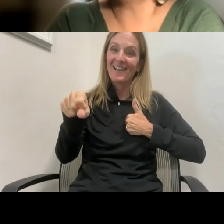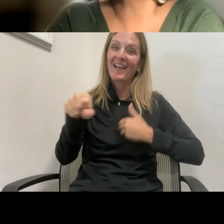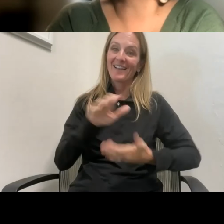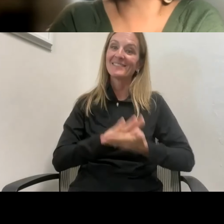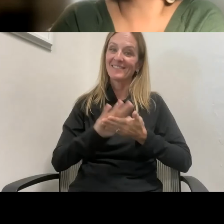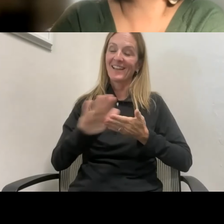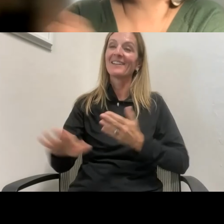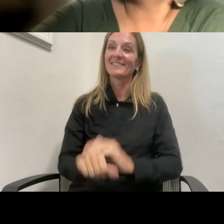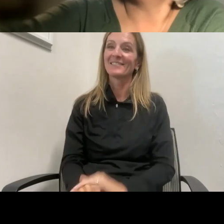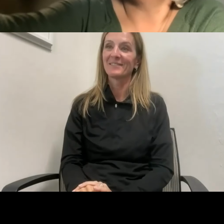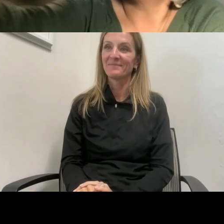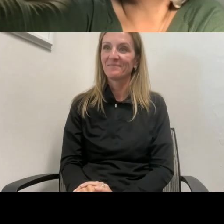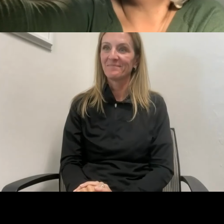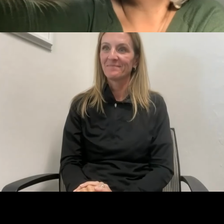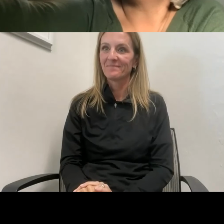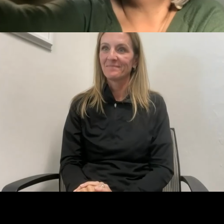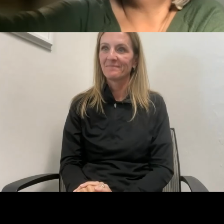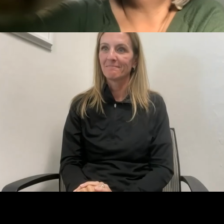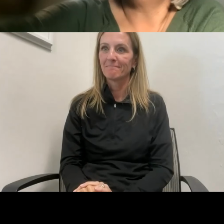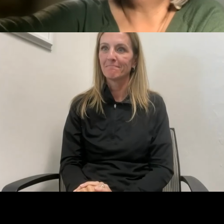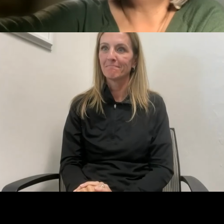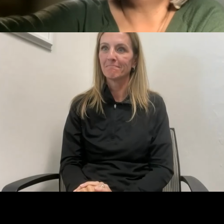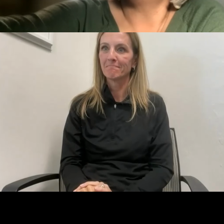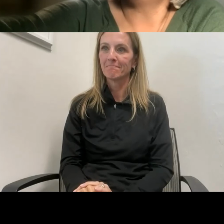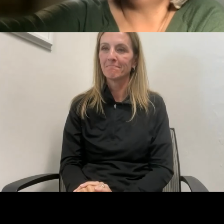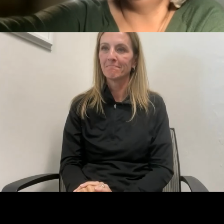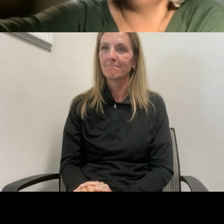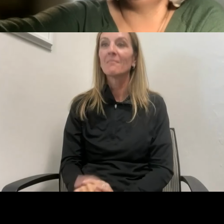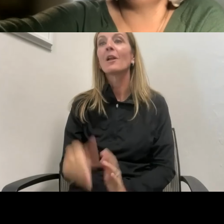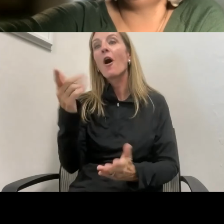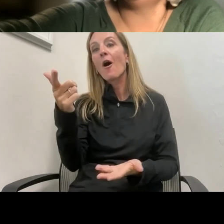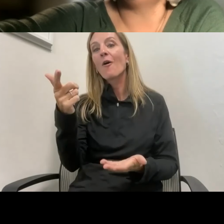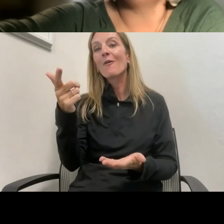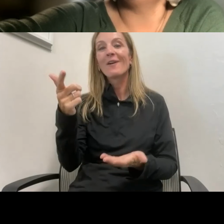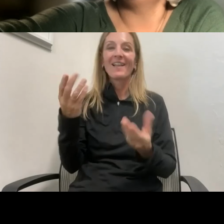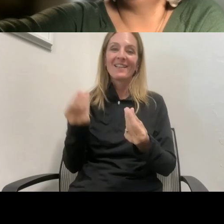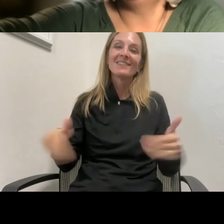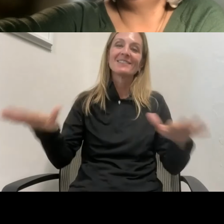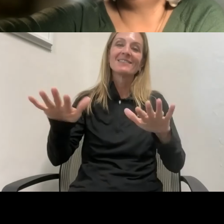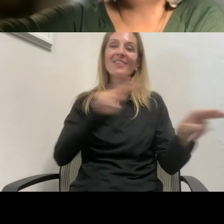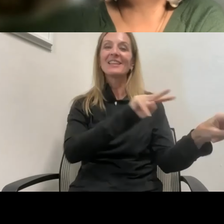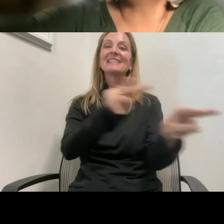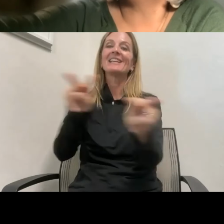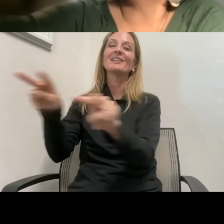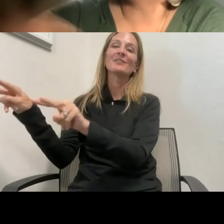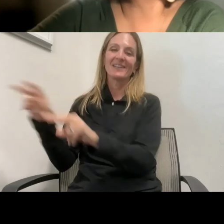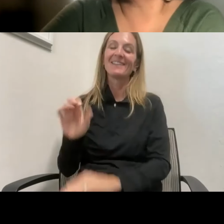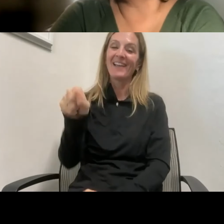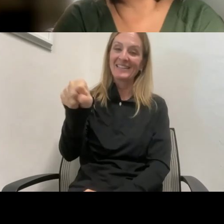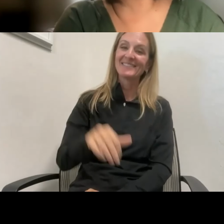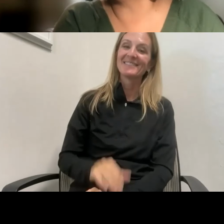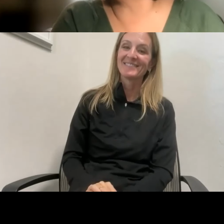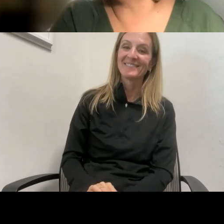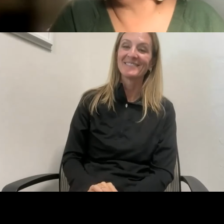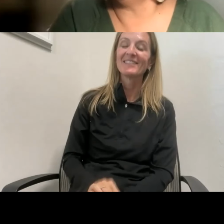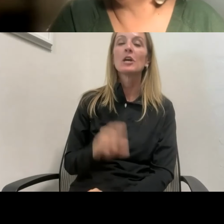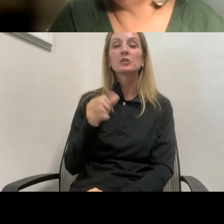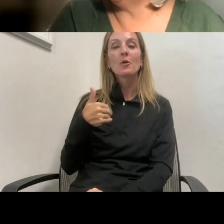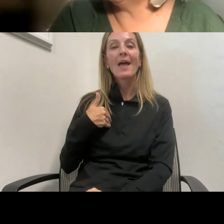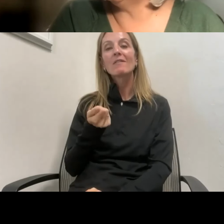Okay so that's- the scenery yeah- and so just to have a few minutes here to answer any questions